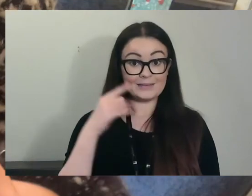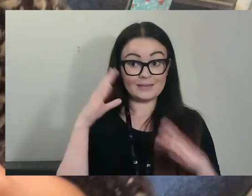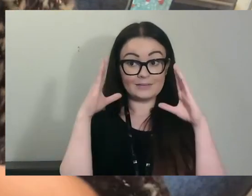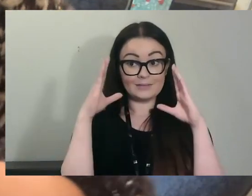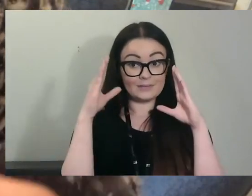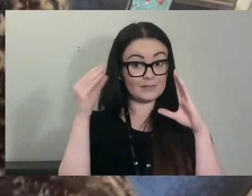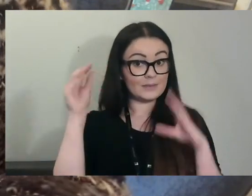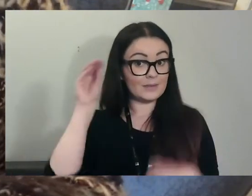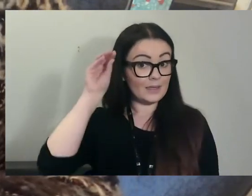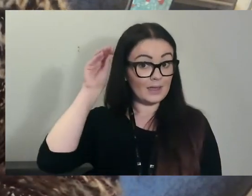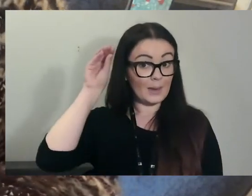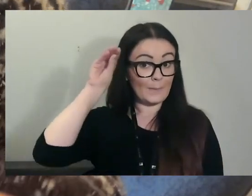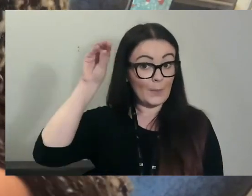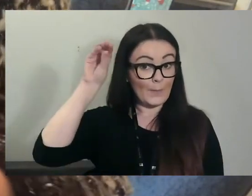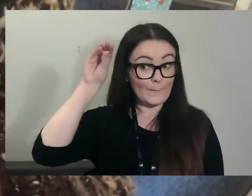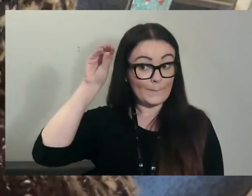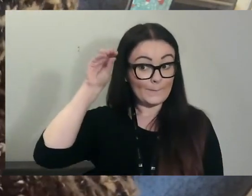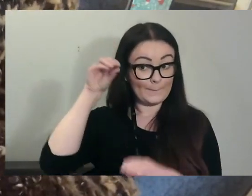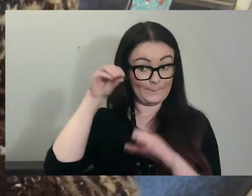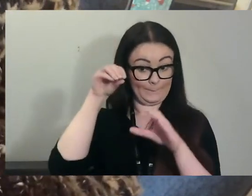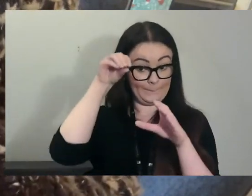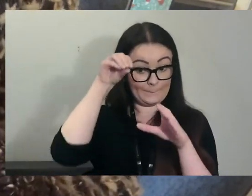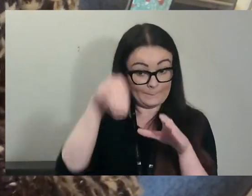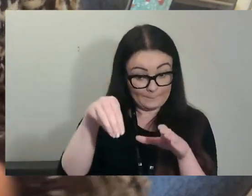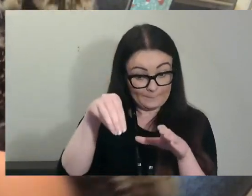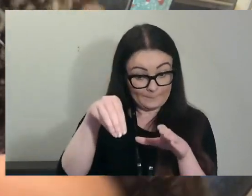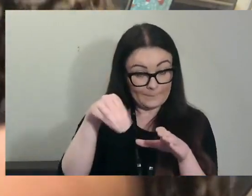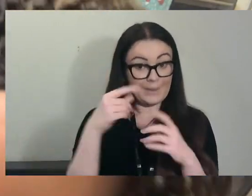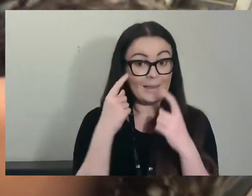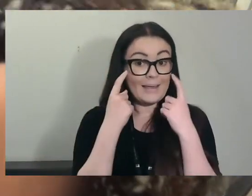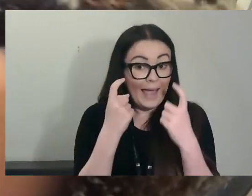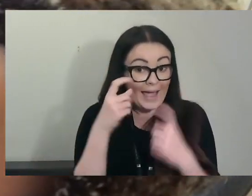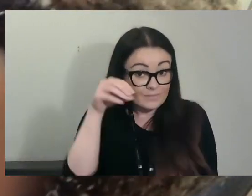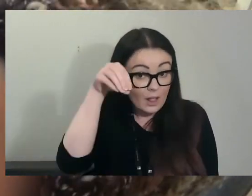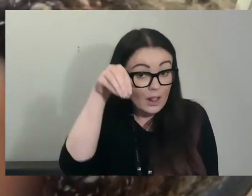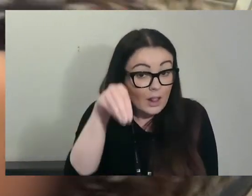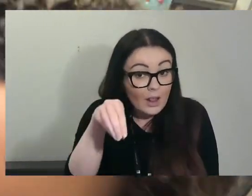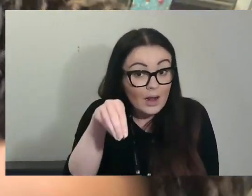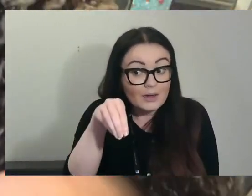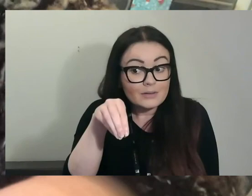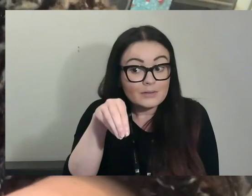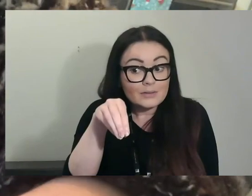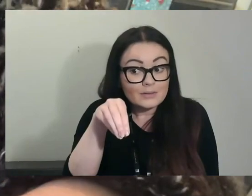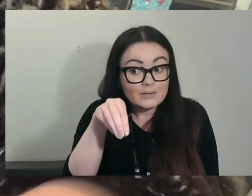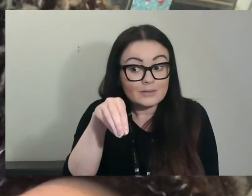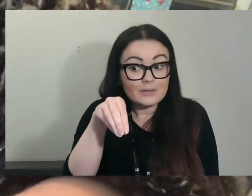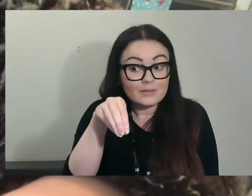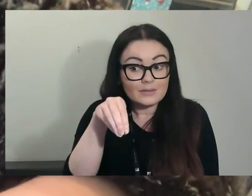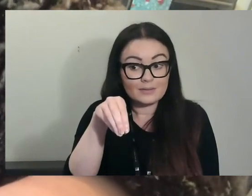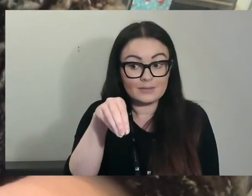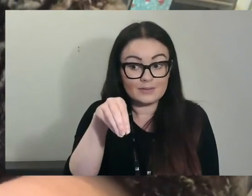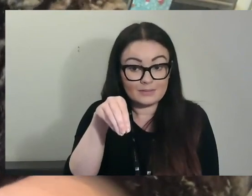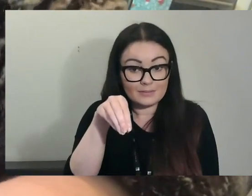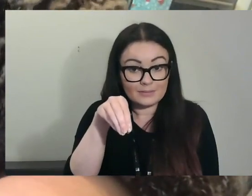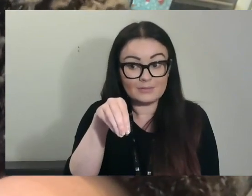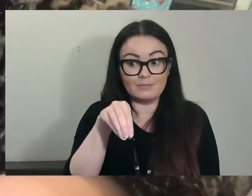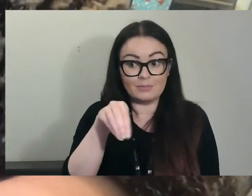and I'm going to print it. So carefully putting that down